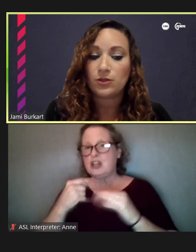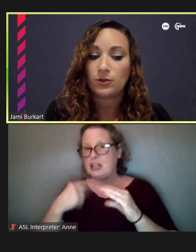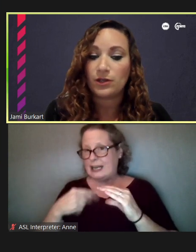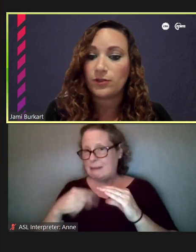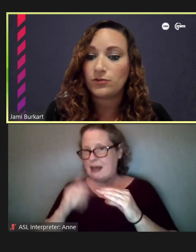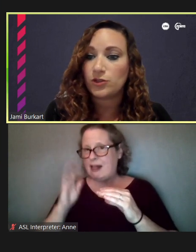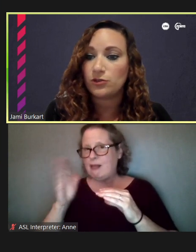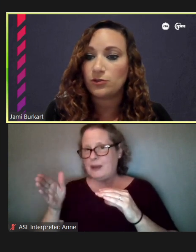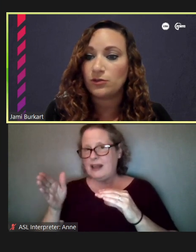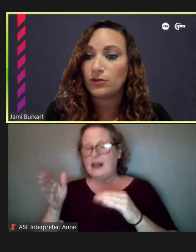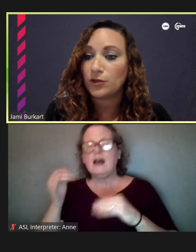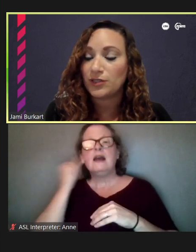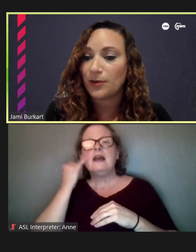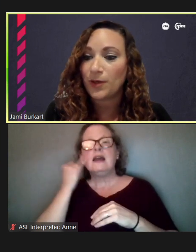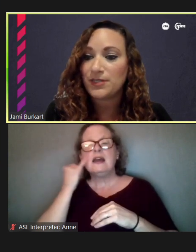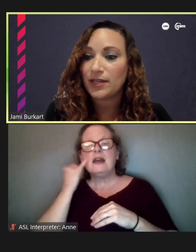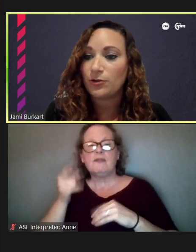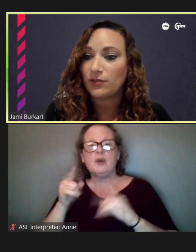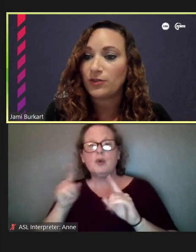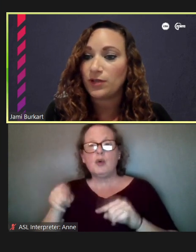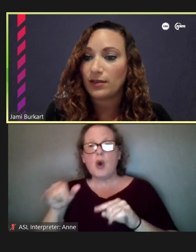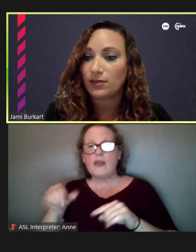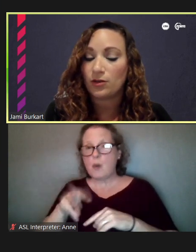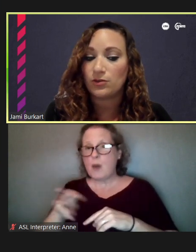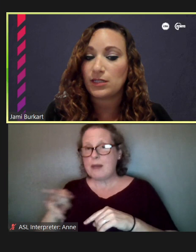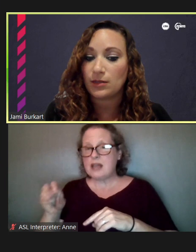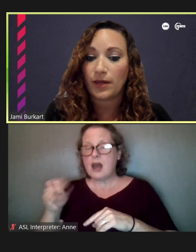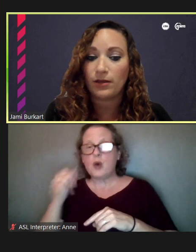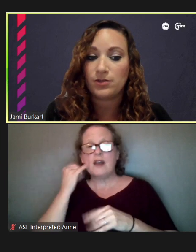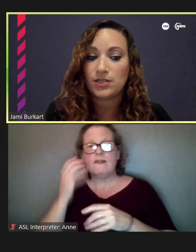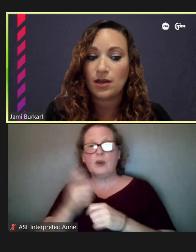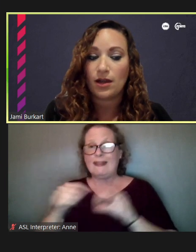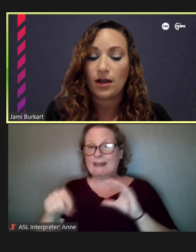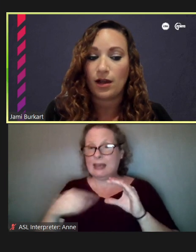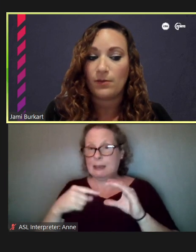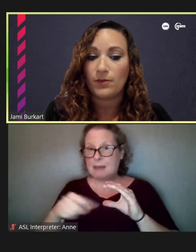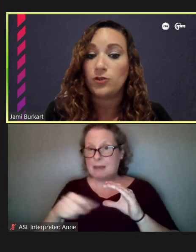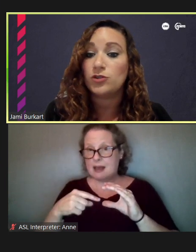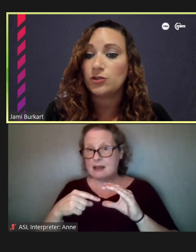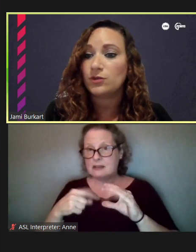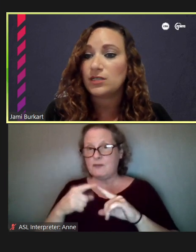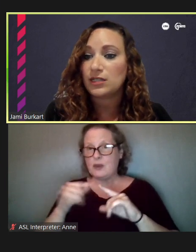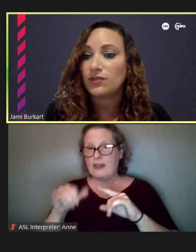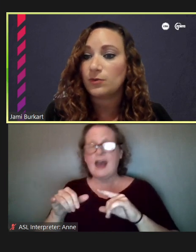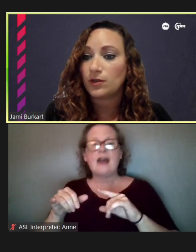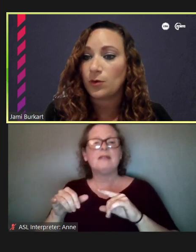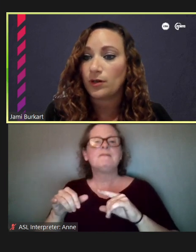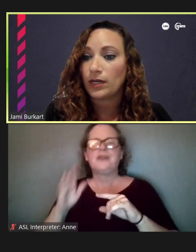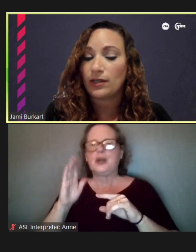so if you do go to that website or if you get those emails, you should receive the recording